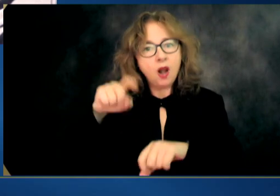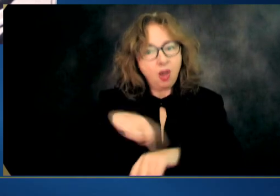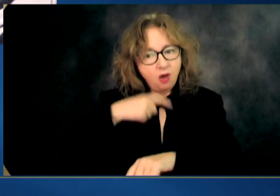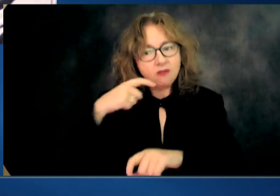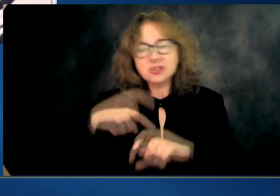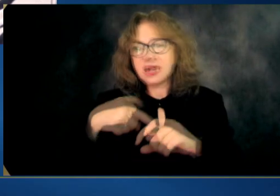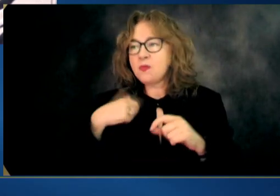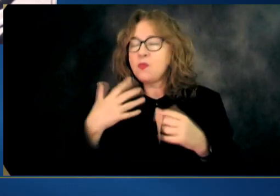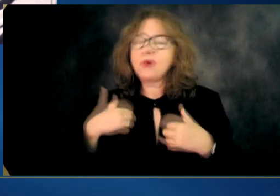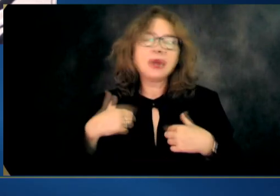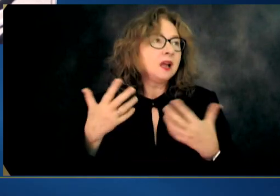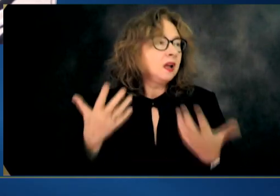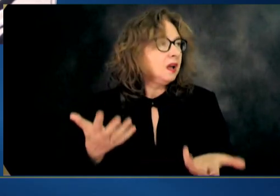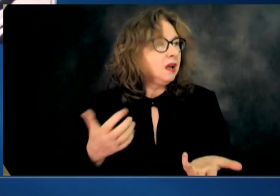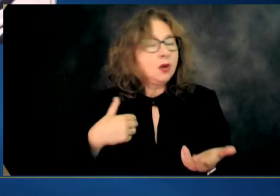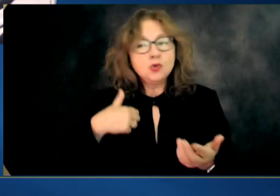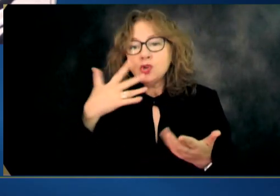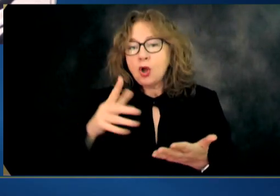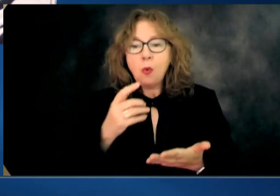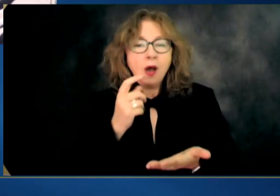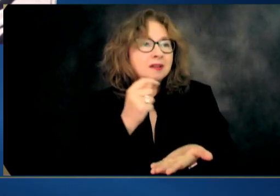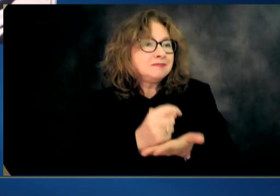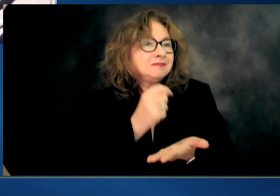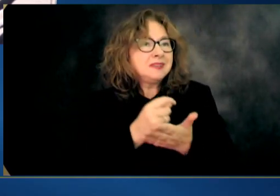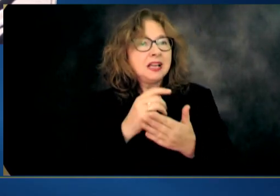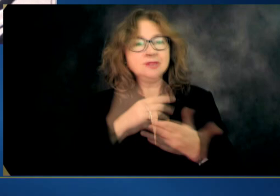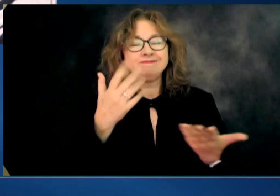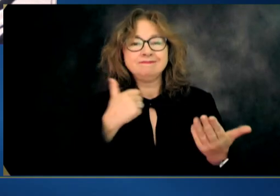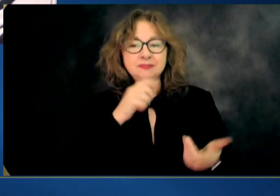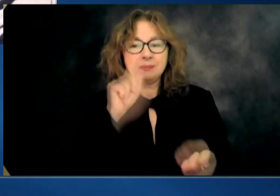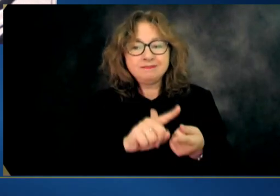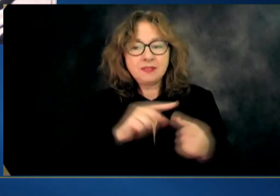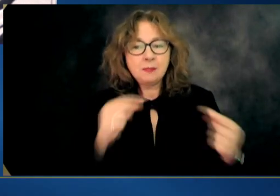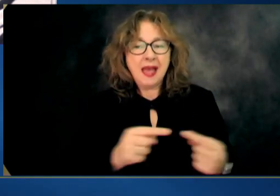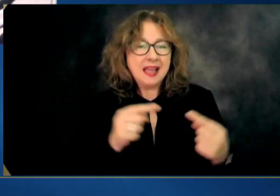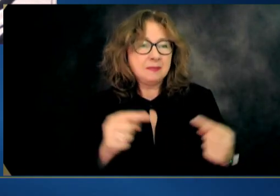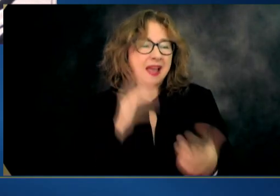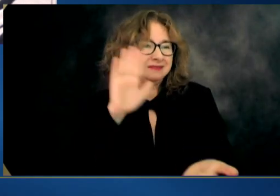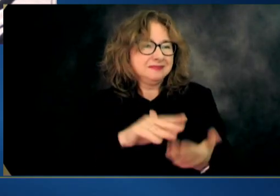where we're just treating the pain after you have already developed the pain. It's so exciting to